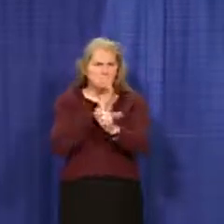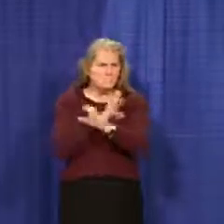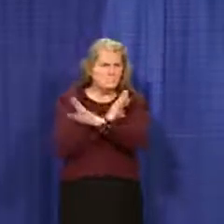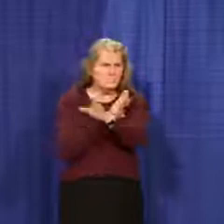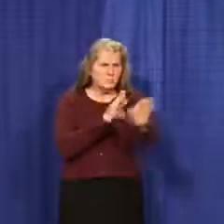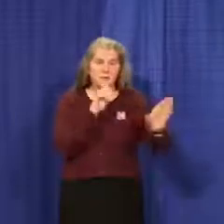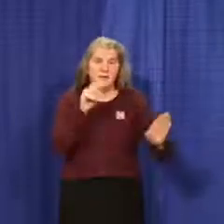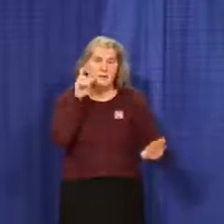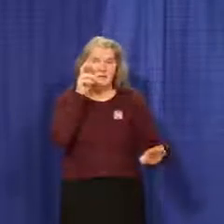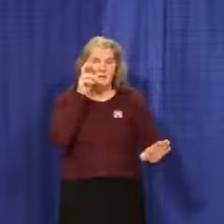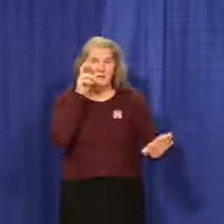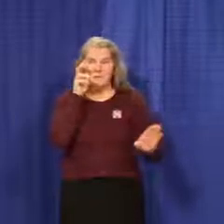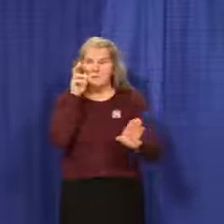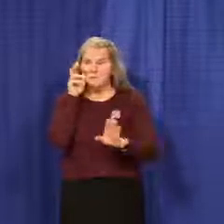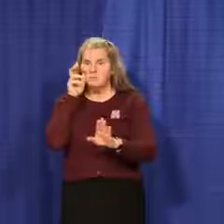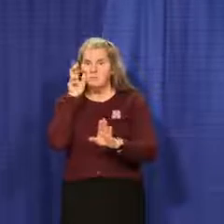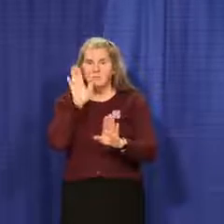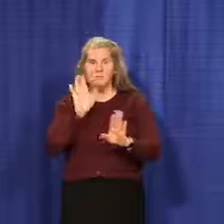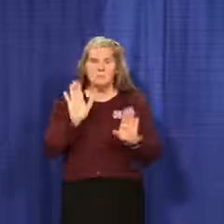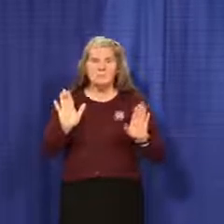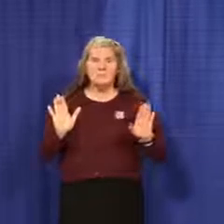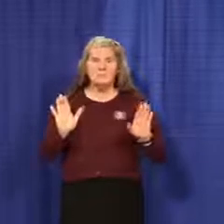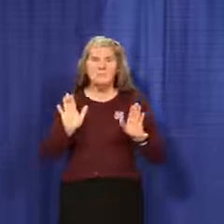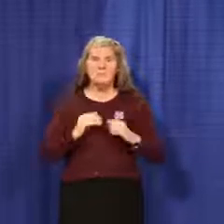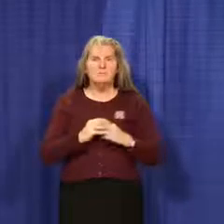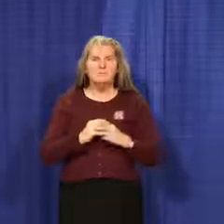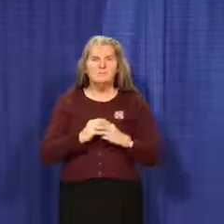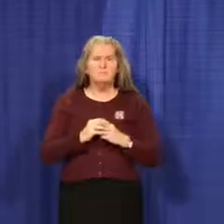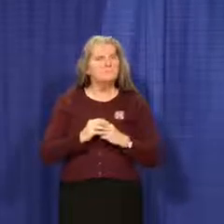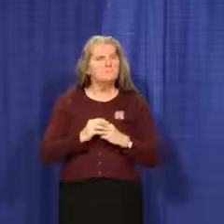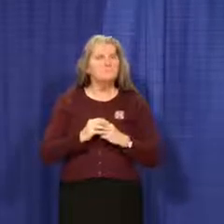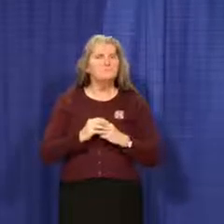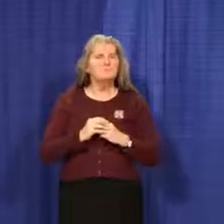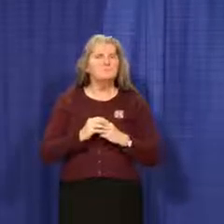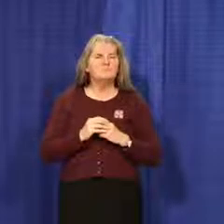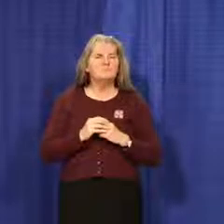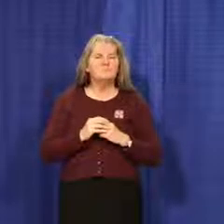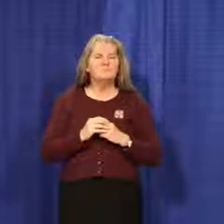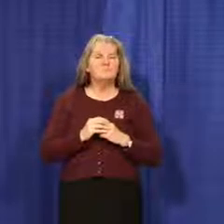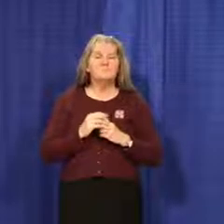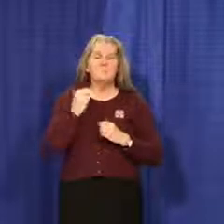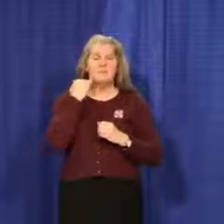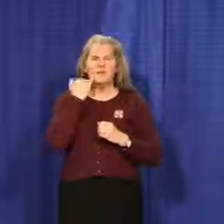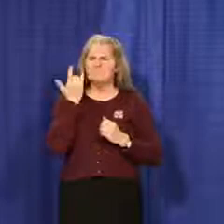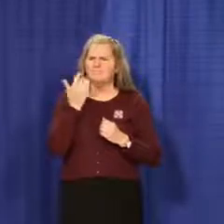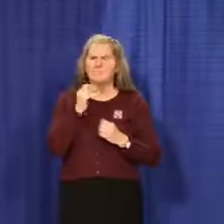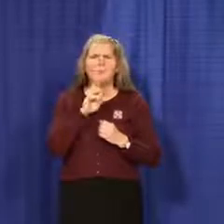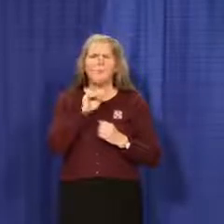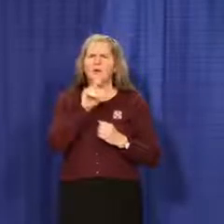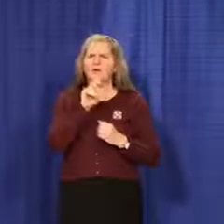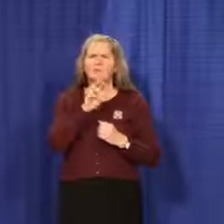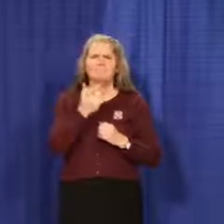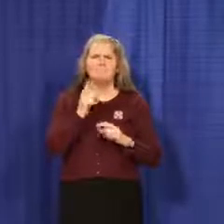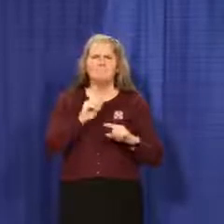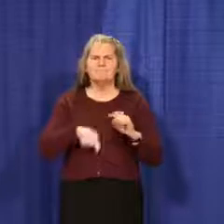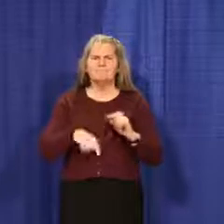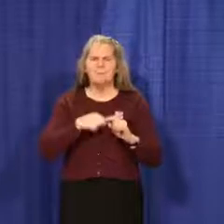that everyone can hear us we? If any reporters are having a